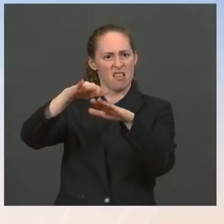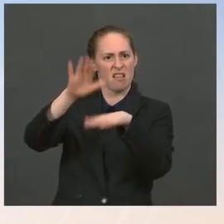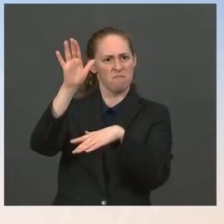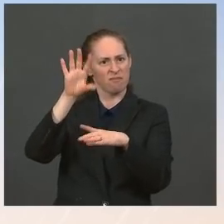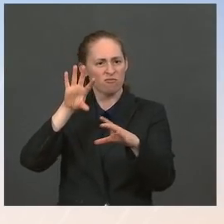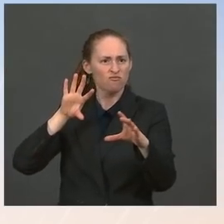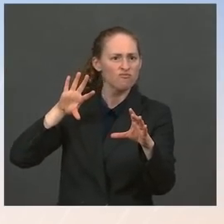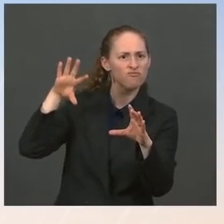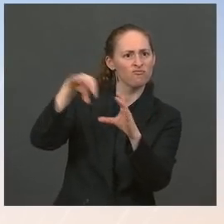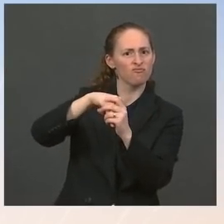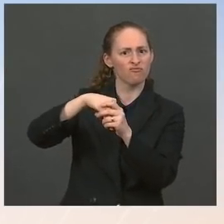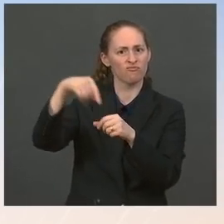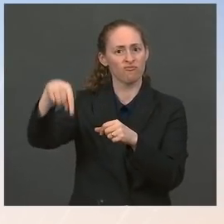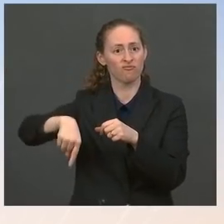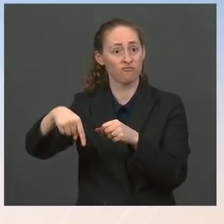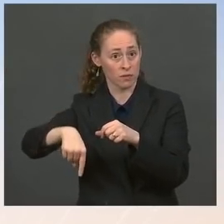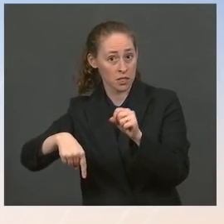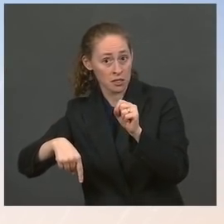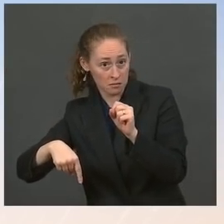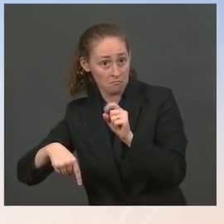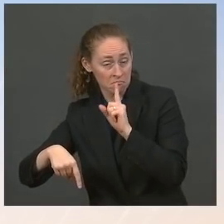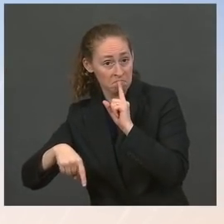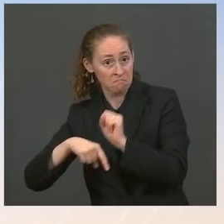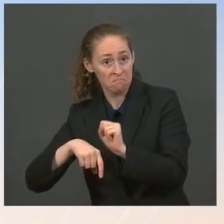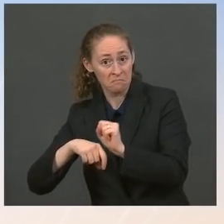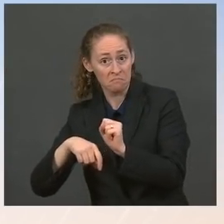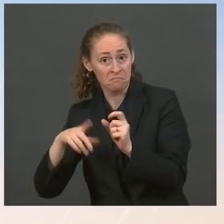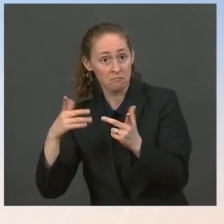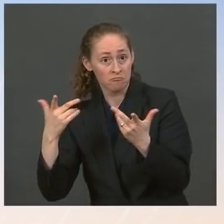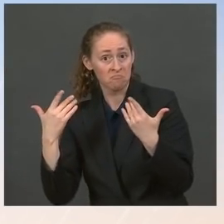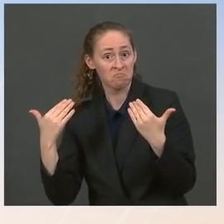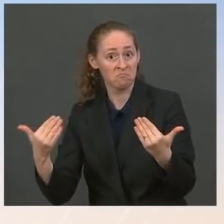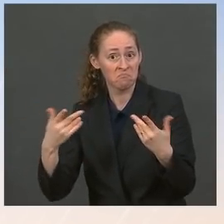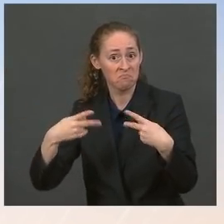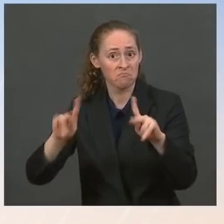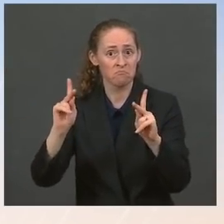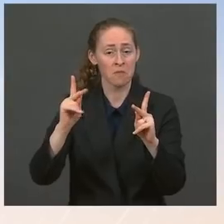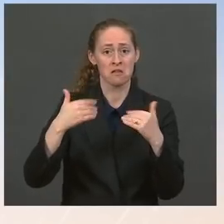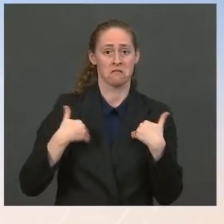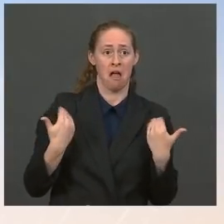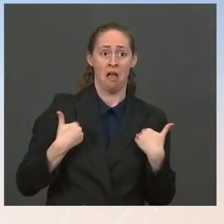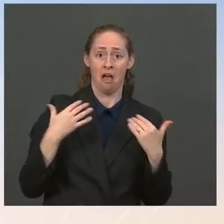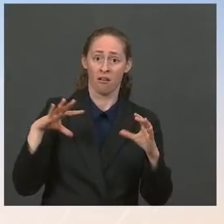there is a provision in this legislation -- The Press: Yeah, in the pilot program. Secretary Buttigieg: Yeah, exactly. But we got to be very careful about safety.